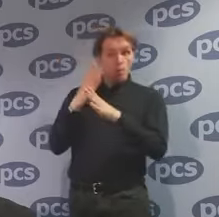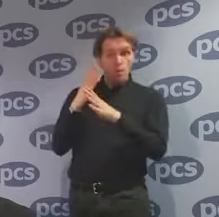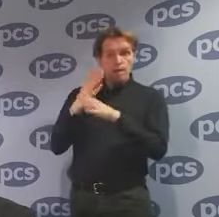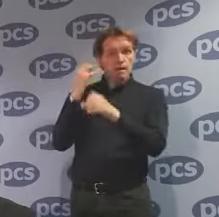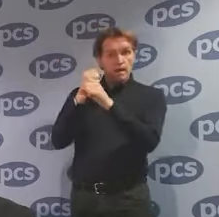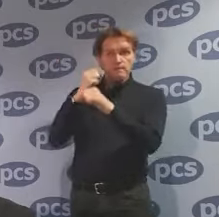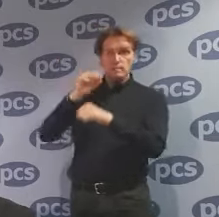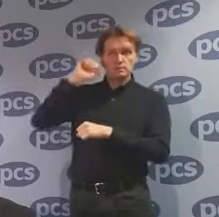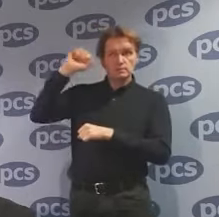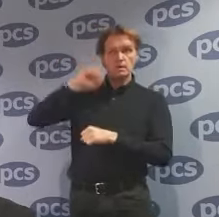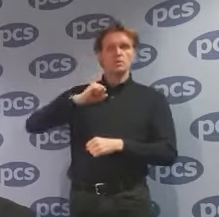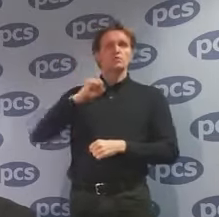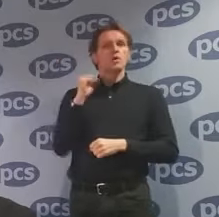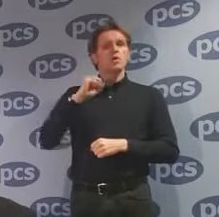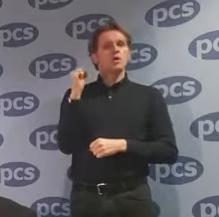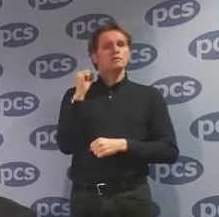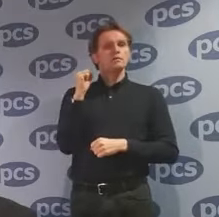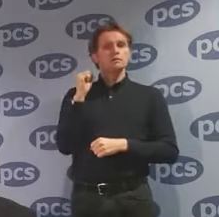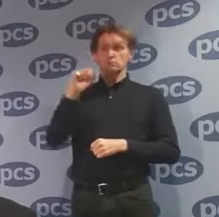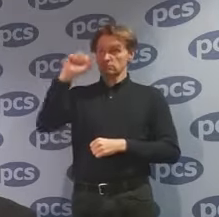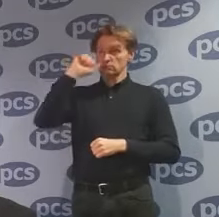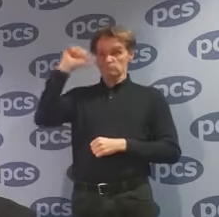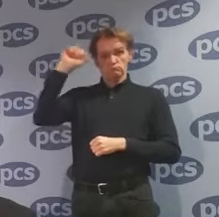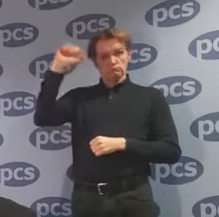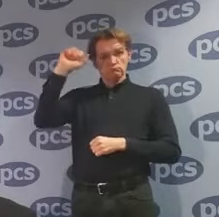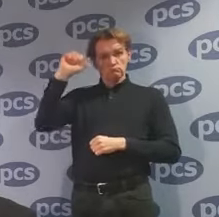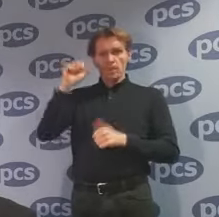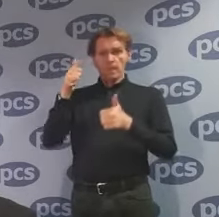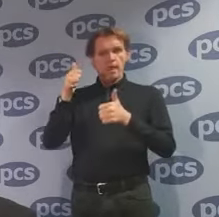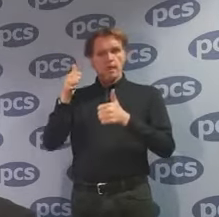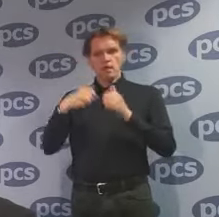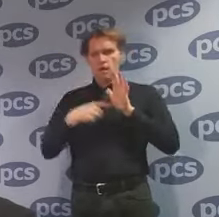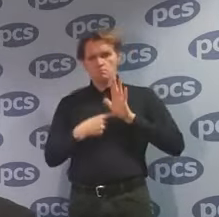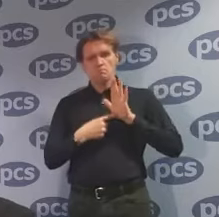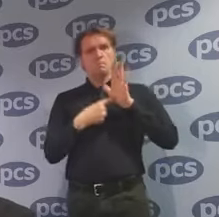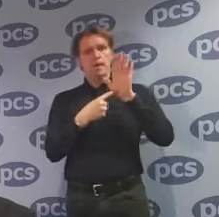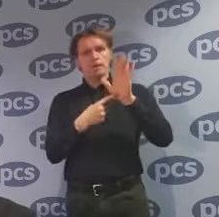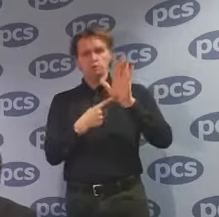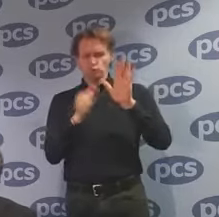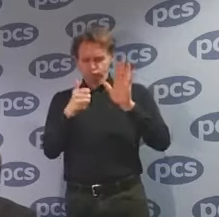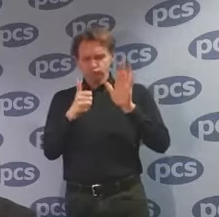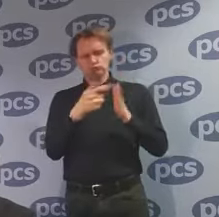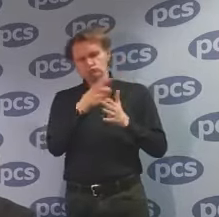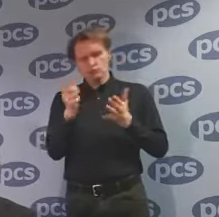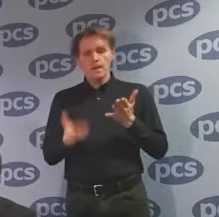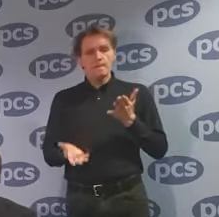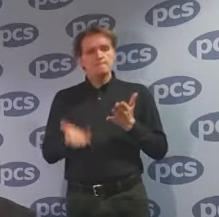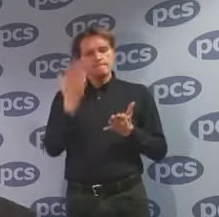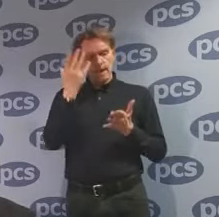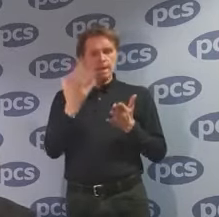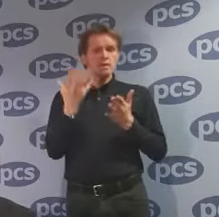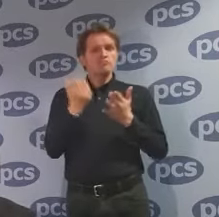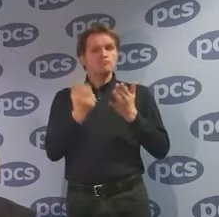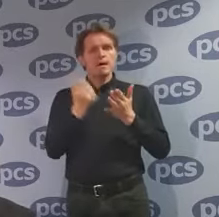that in Scotland she says the Scottish Government's pledged to give civil servants a pay rise and to scrap the cap and she's asking is this